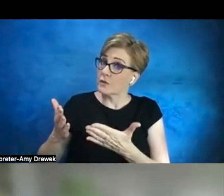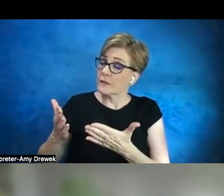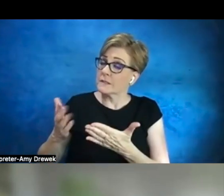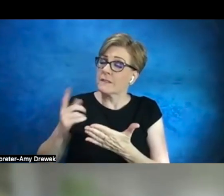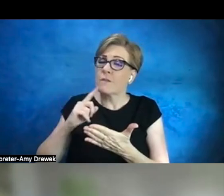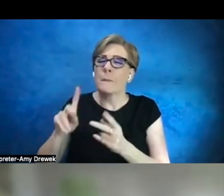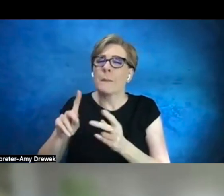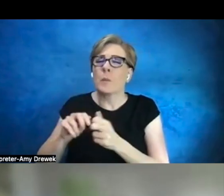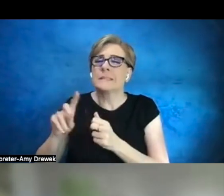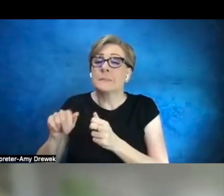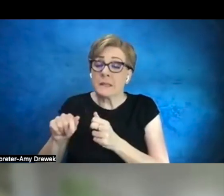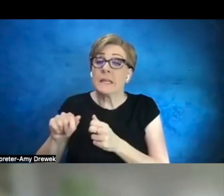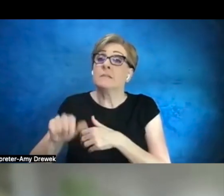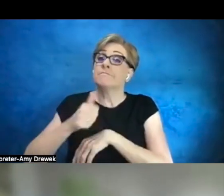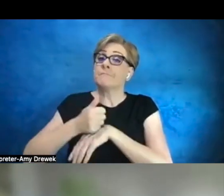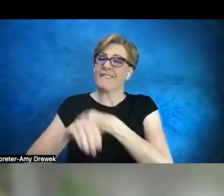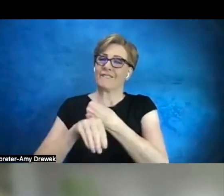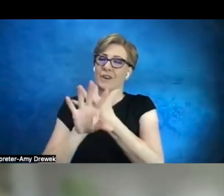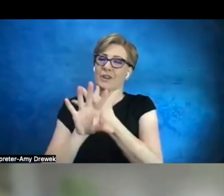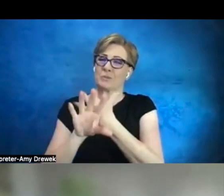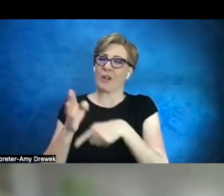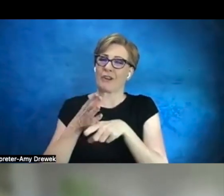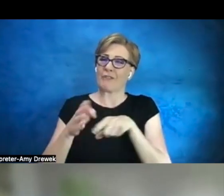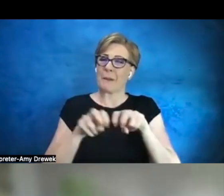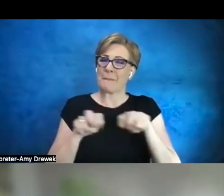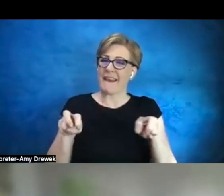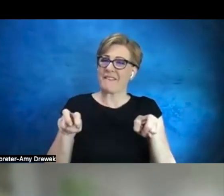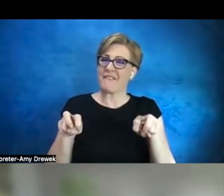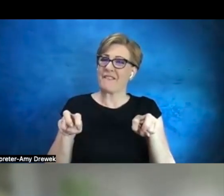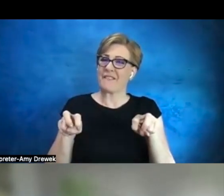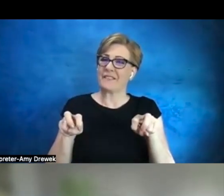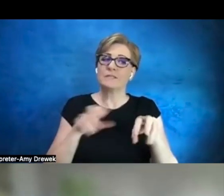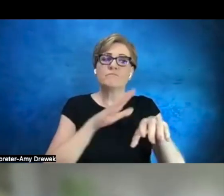career panel, so just like we talked about in our last slide, with local business leaders.